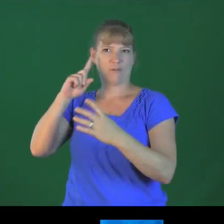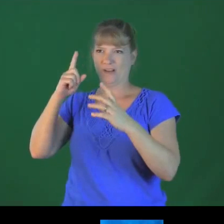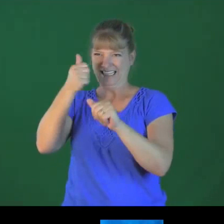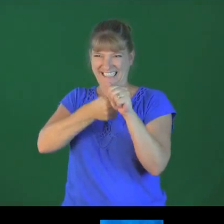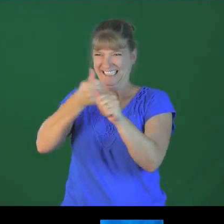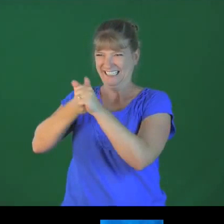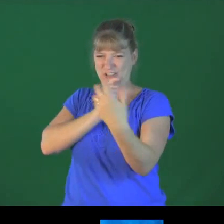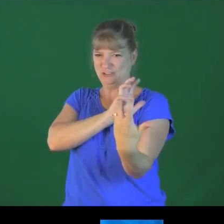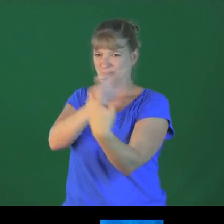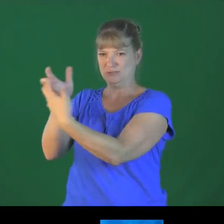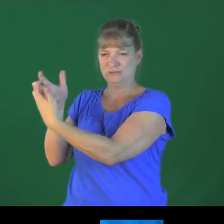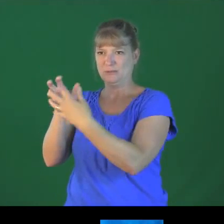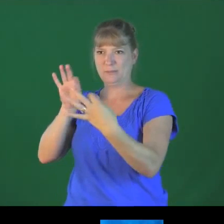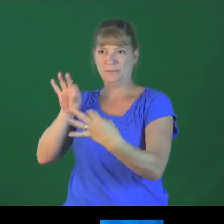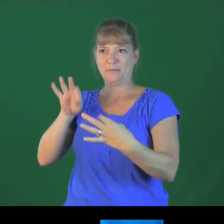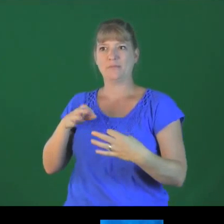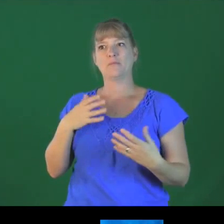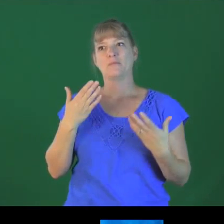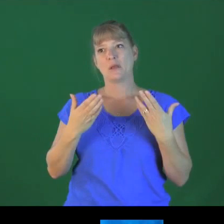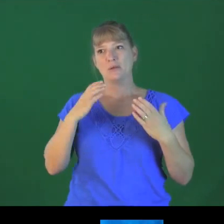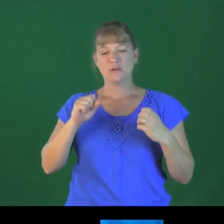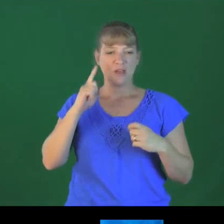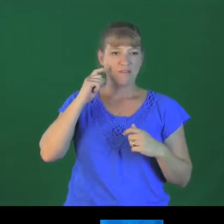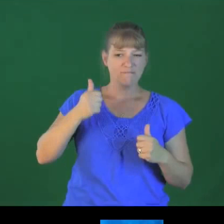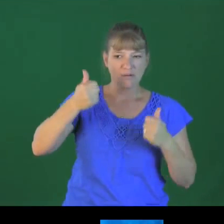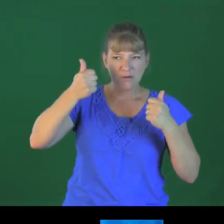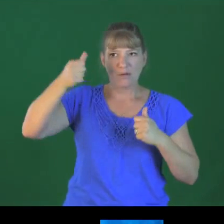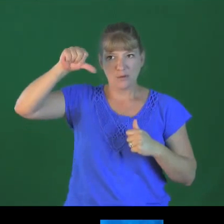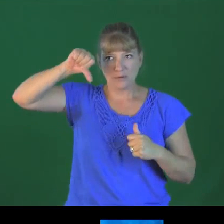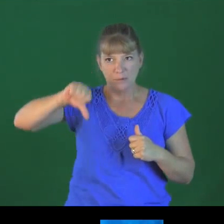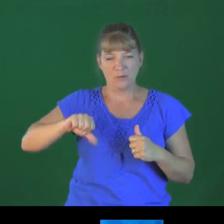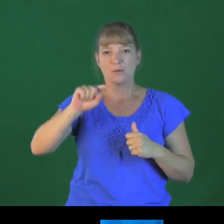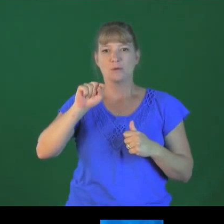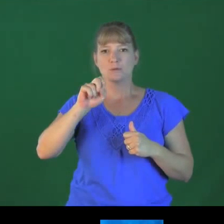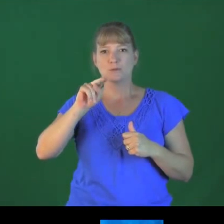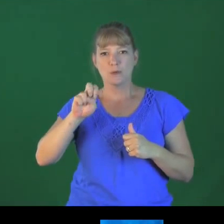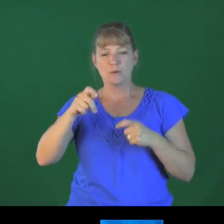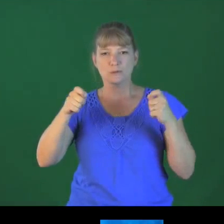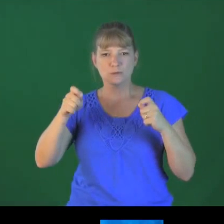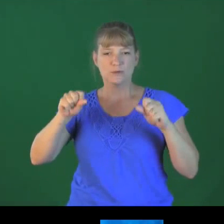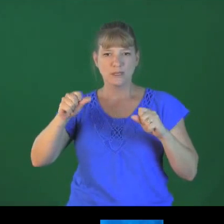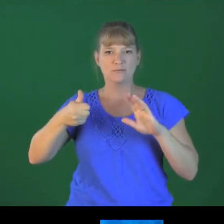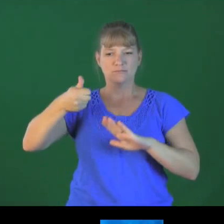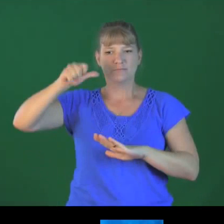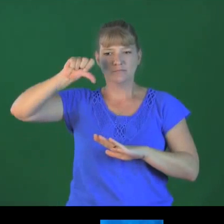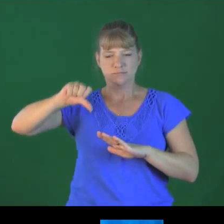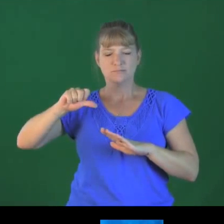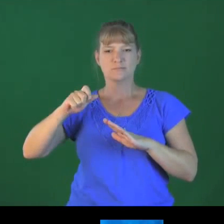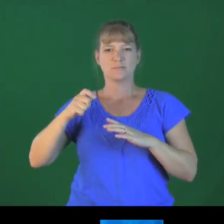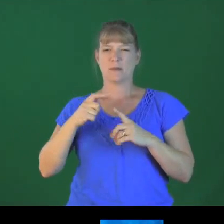While they are probably adjustable as far as the volume and the tone controls, it may not be exactly